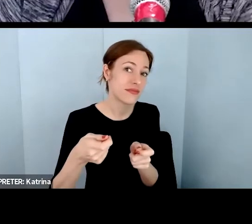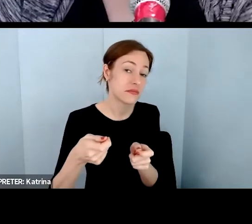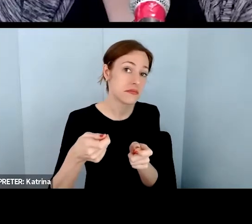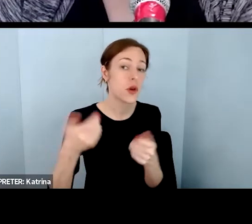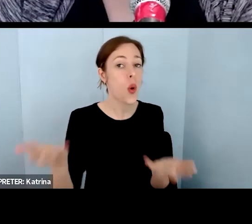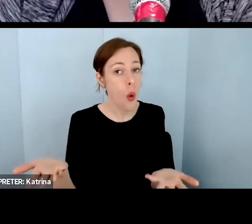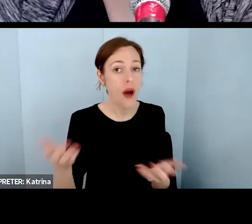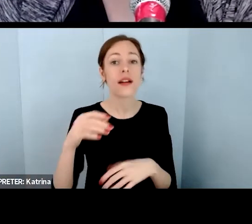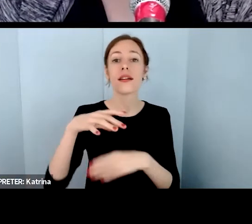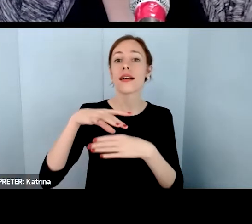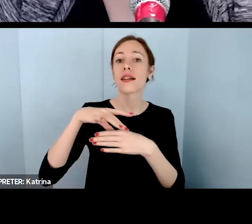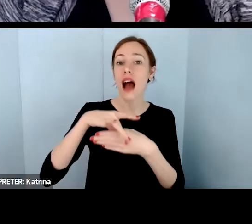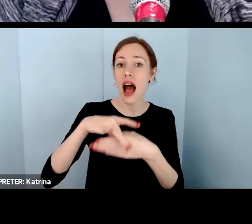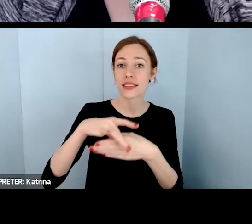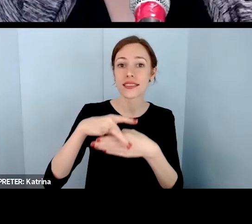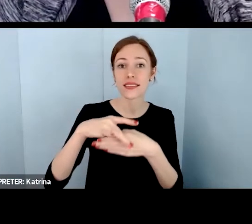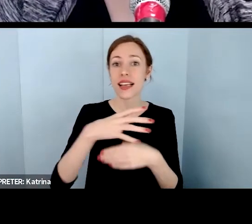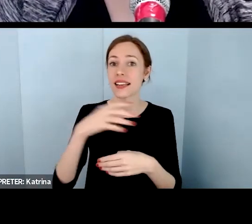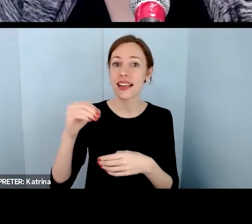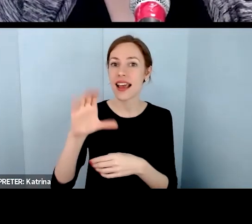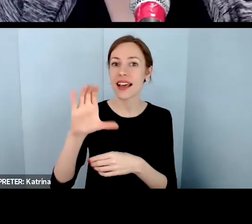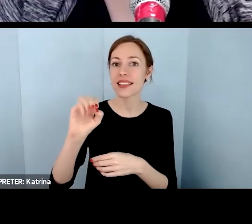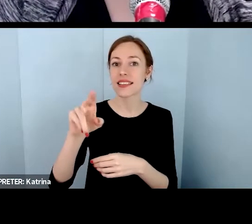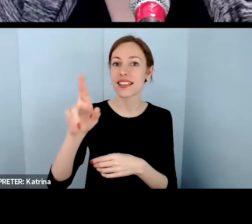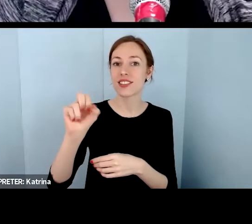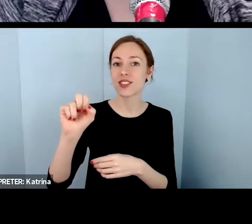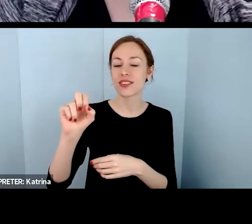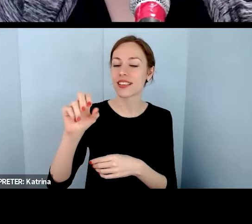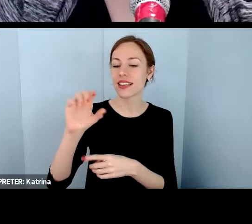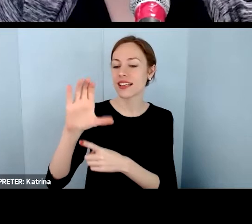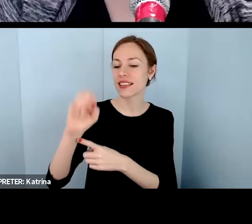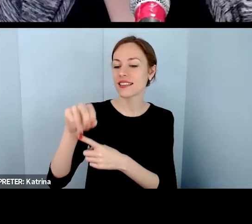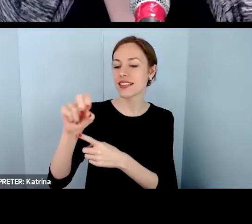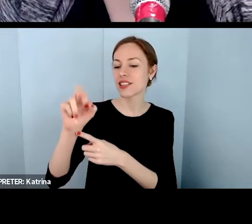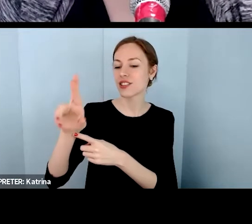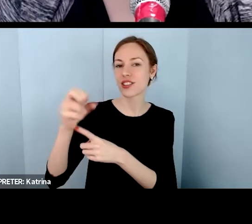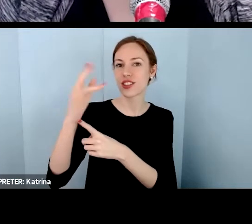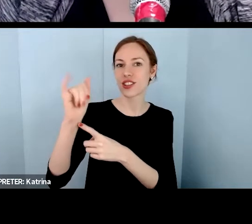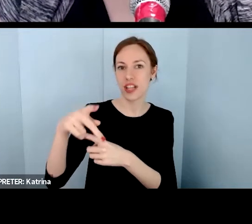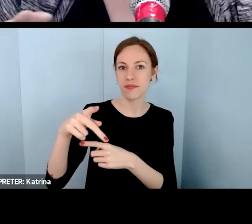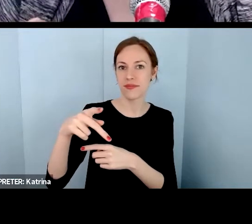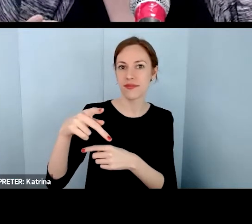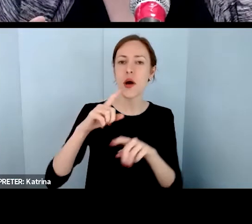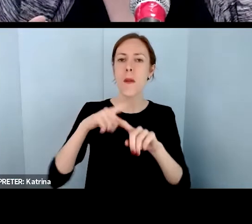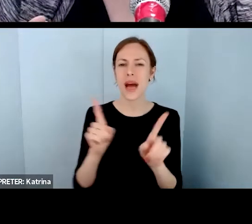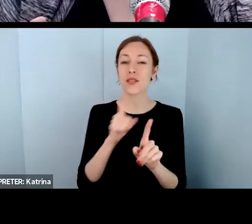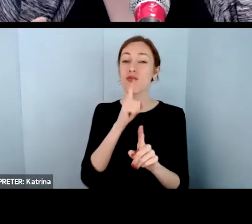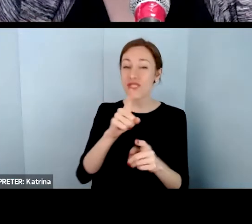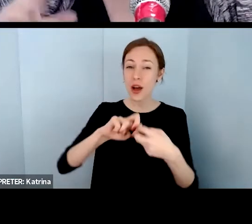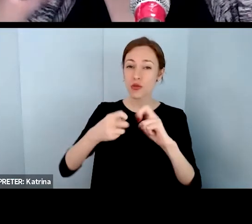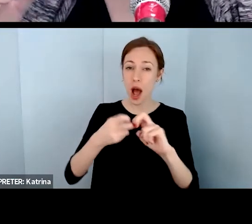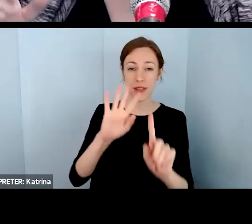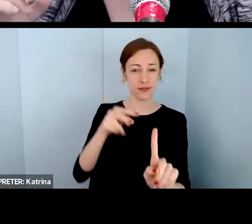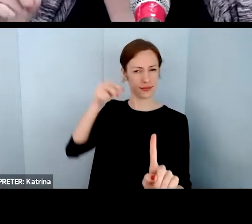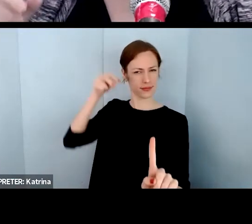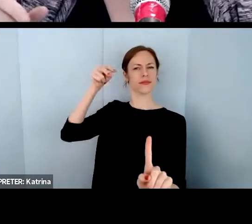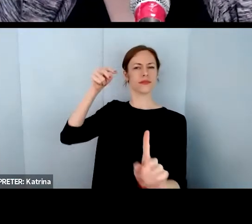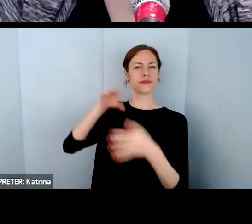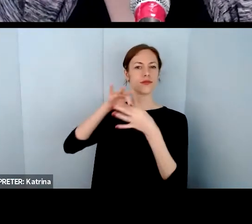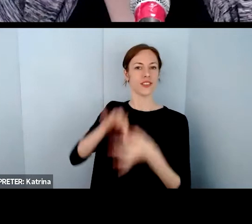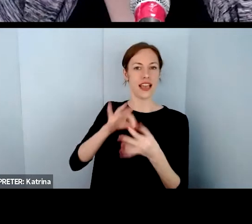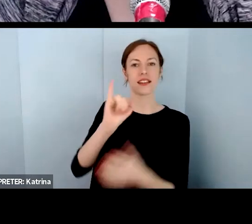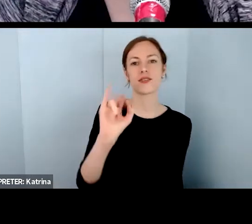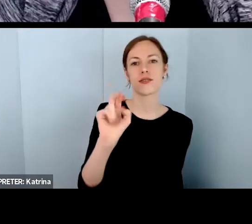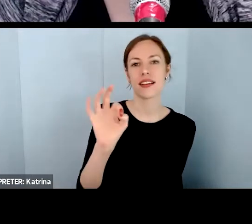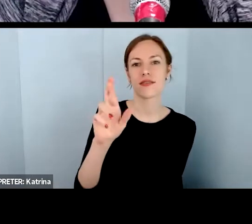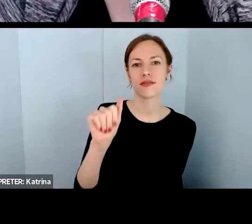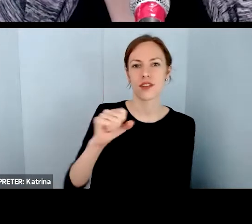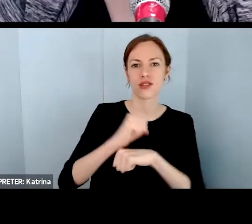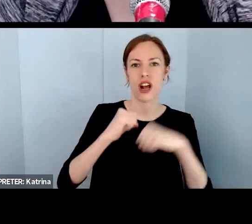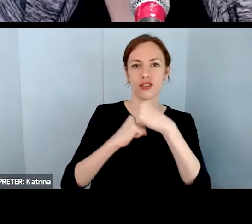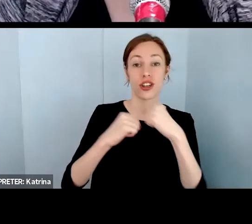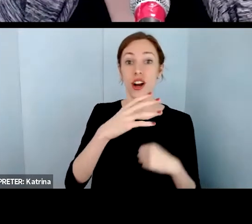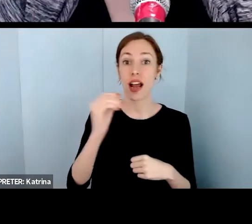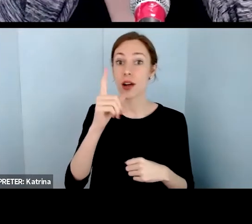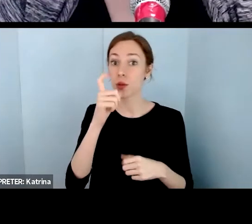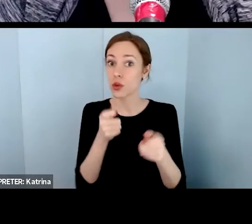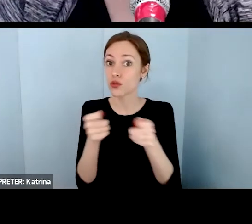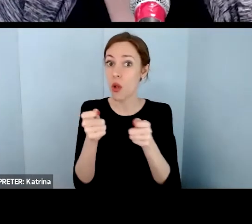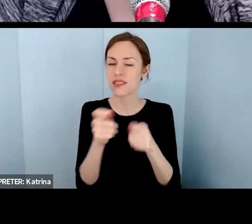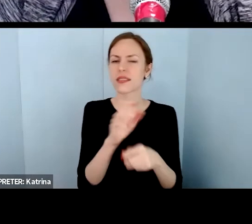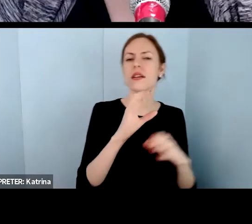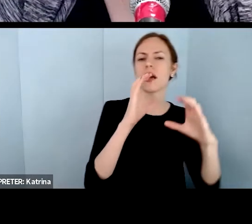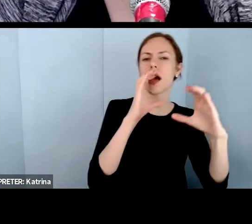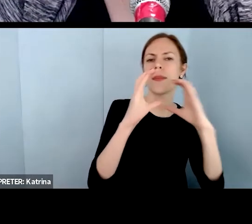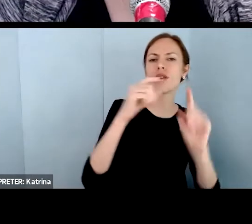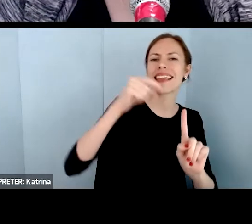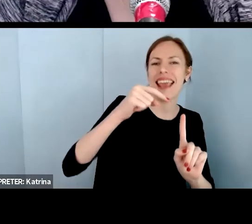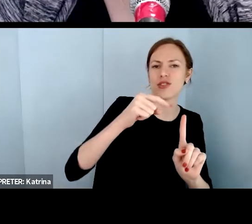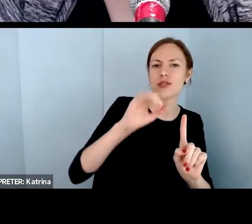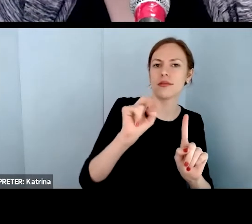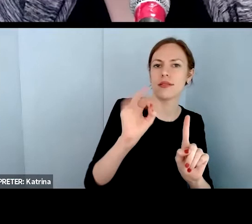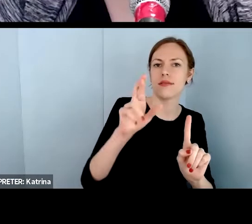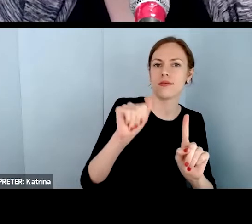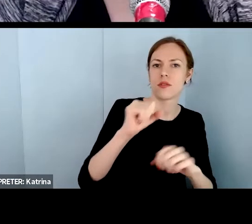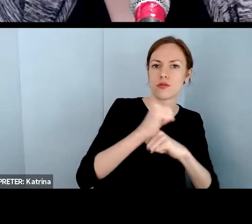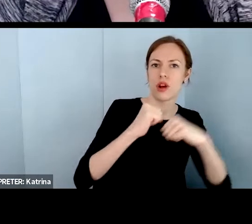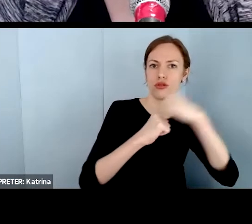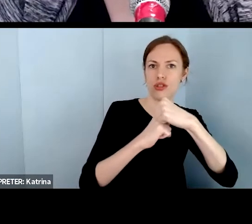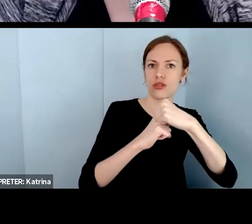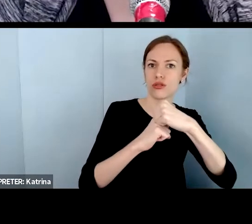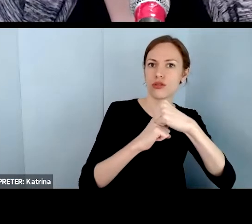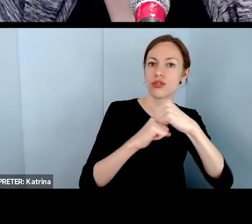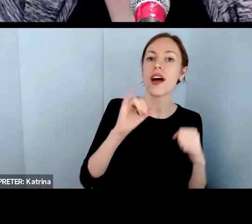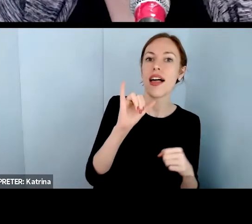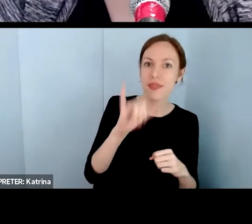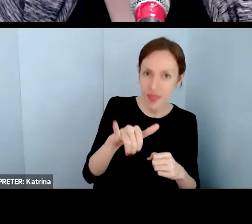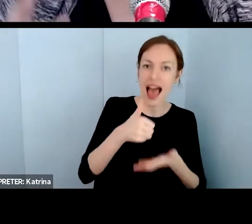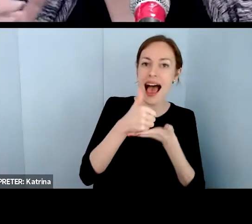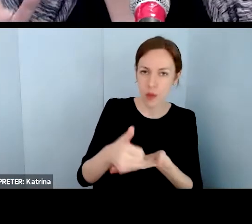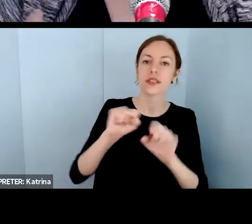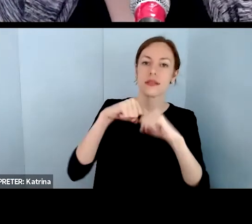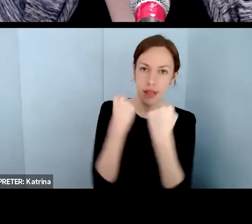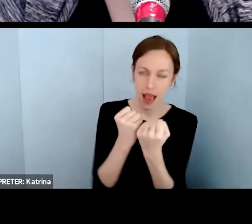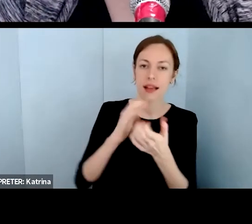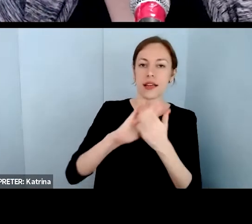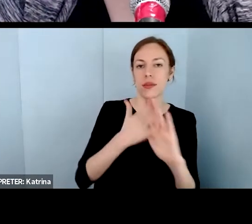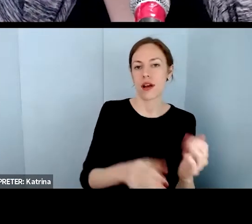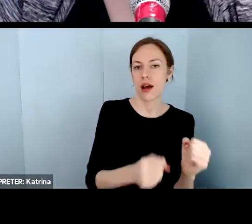I think we all know that the problem is really one of infrastructure. So when I was an infrastructure and who controls it, I should say, and communication infrastructure is is society made durable, in many ways to borrow a phrase from mentor, half the